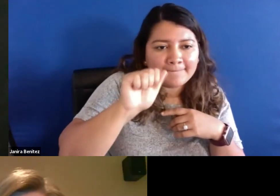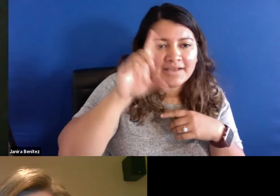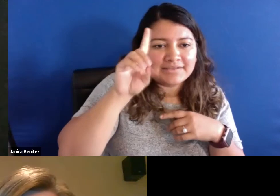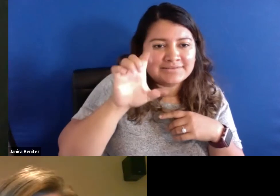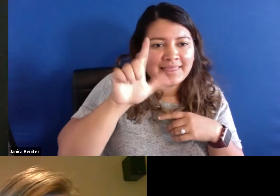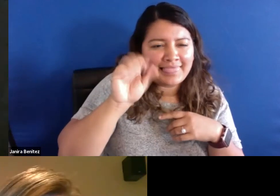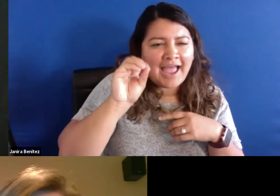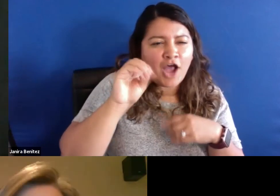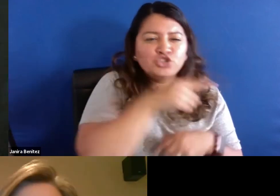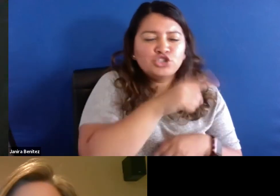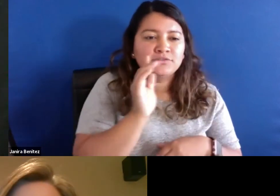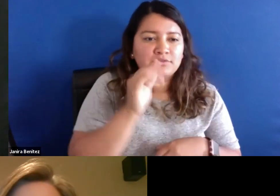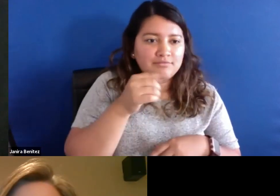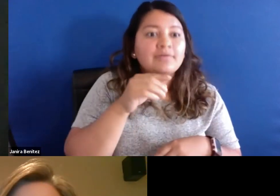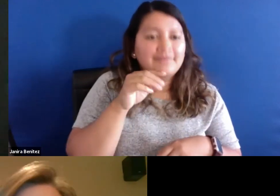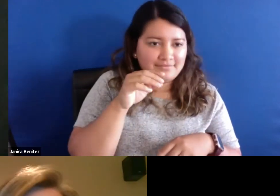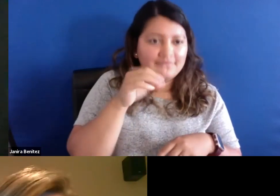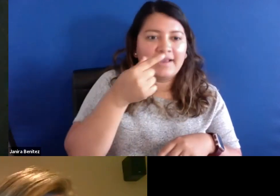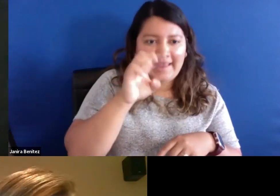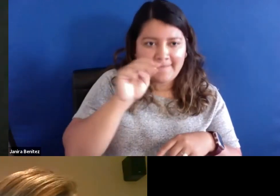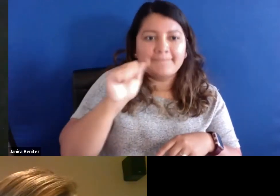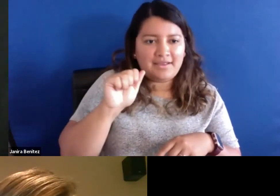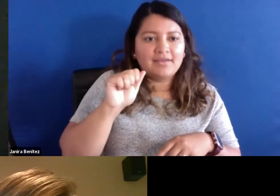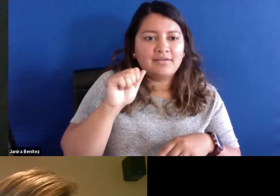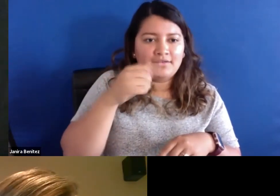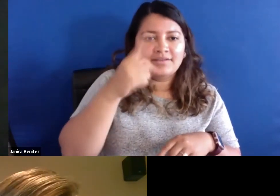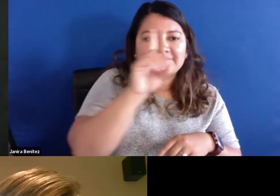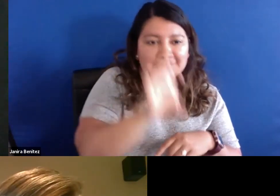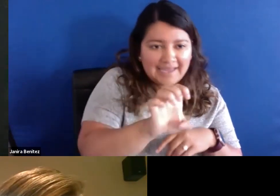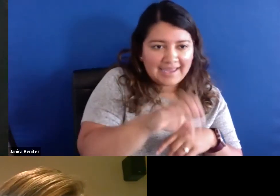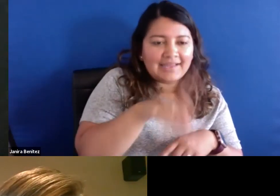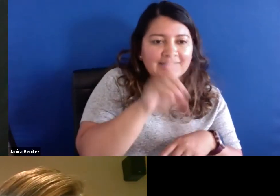Gemma, it's G-E-M-M-A and the last name is Delao,